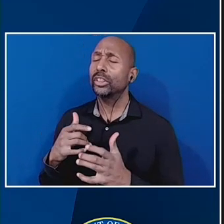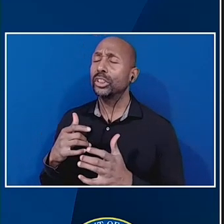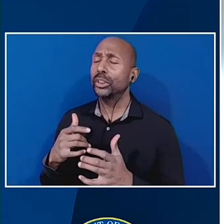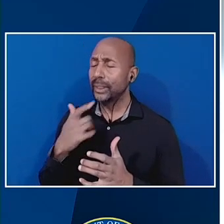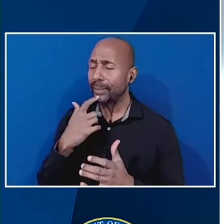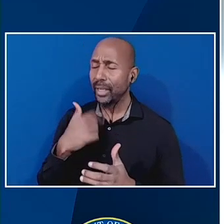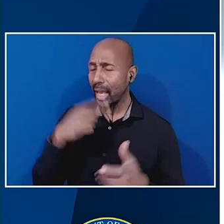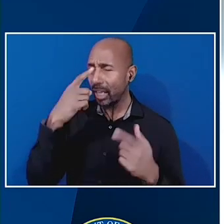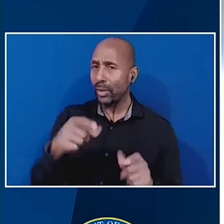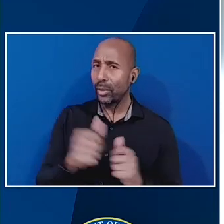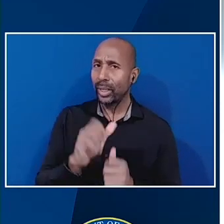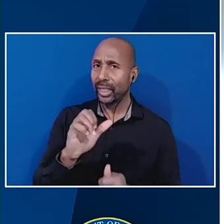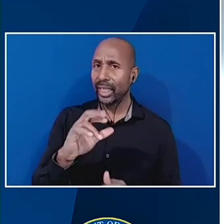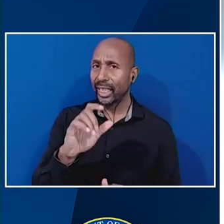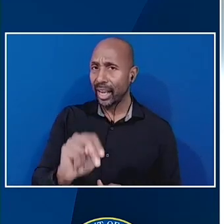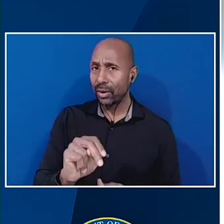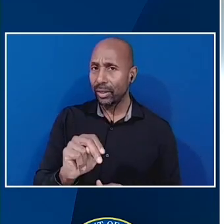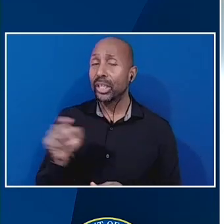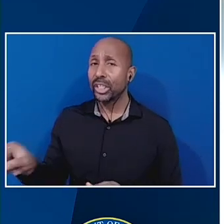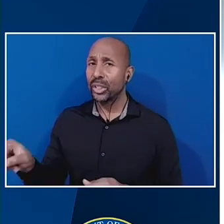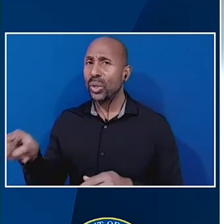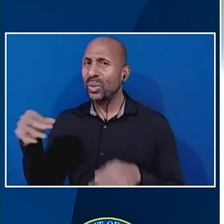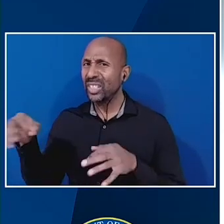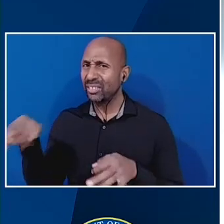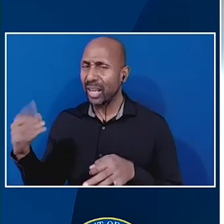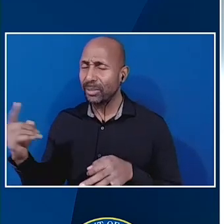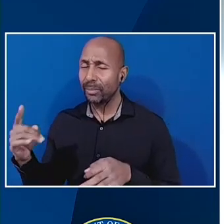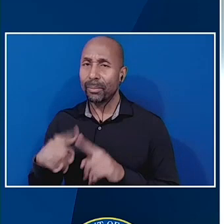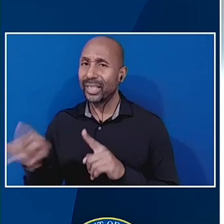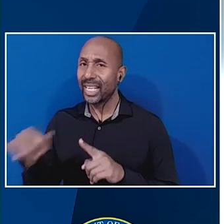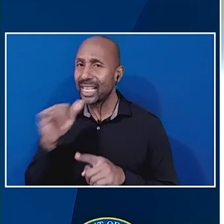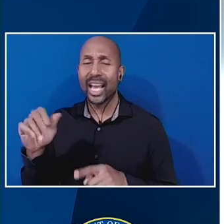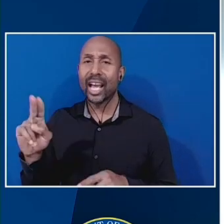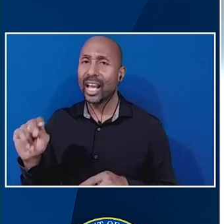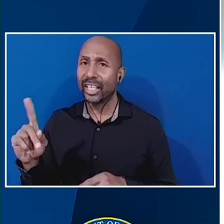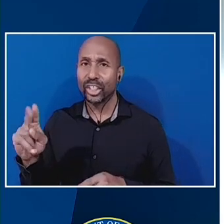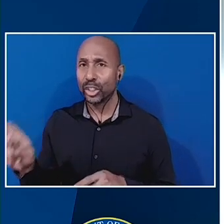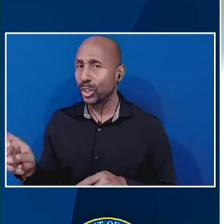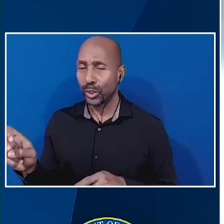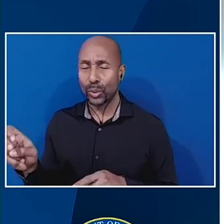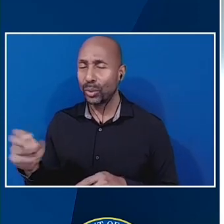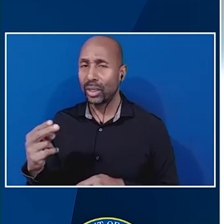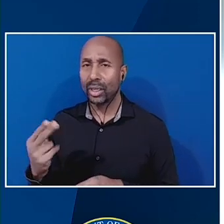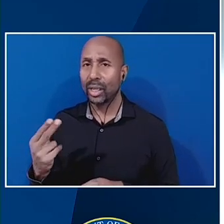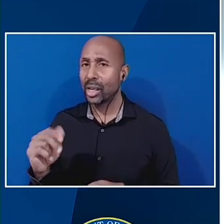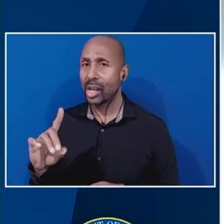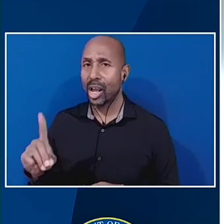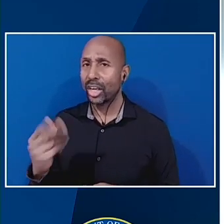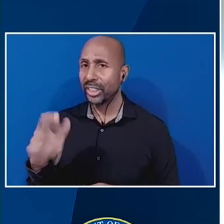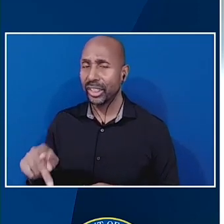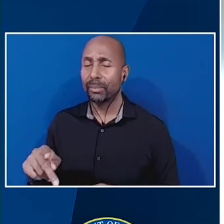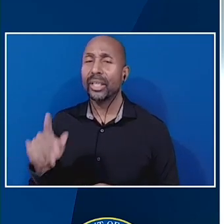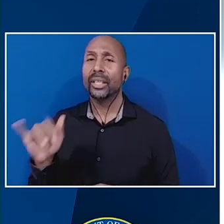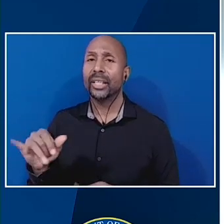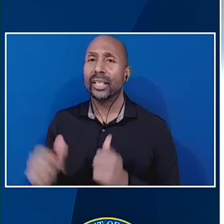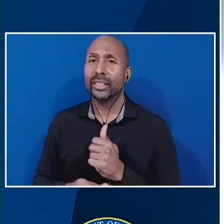hardship, it falls under section (3). So it's already accounted for by the economic recession or closure of a large local employer. So I just want to